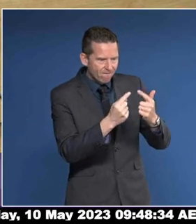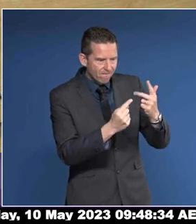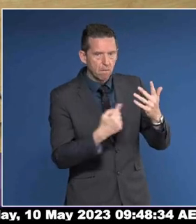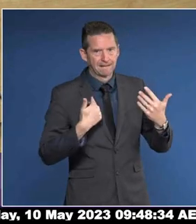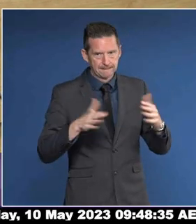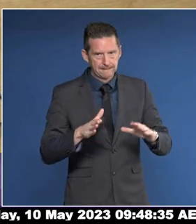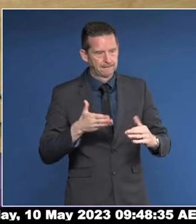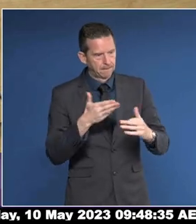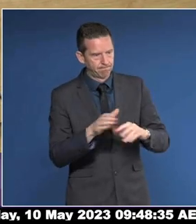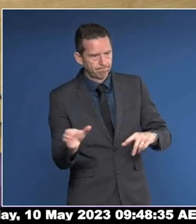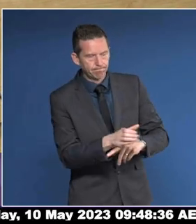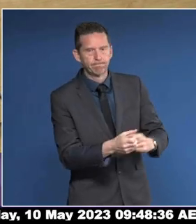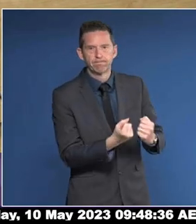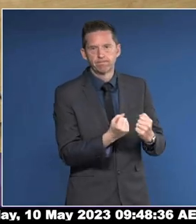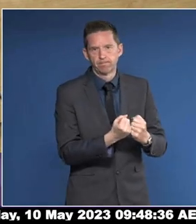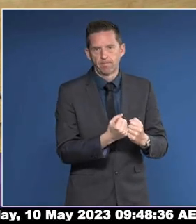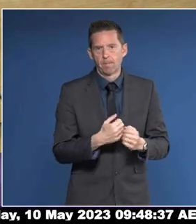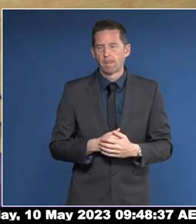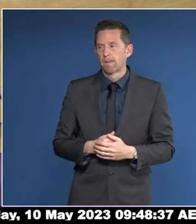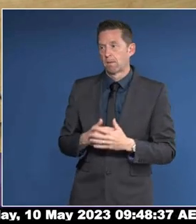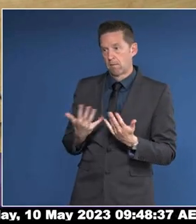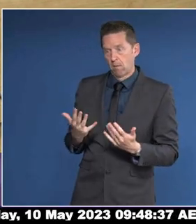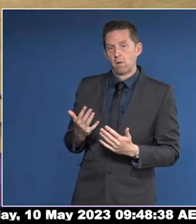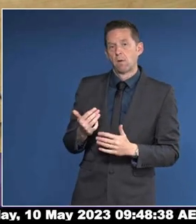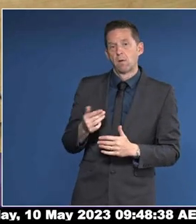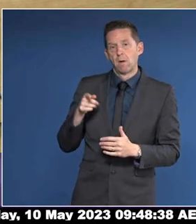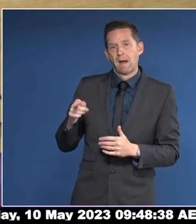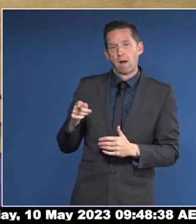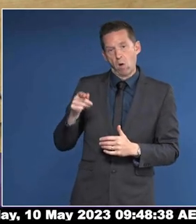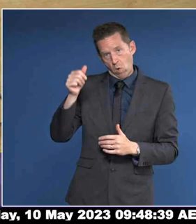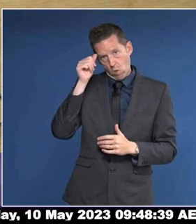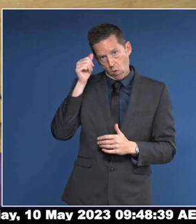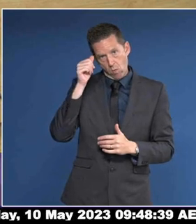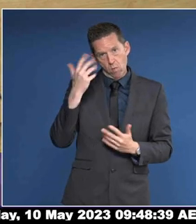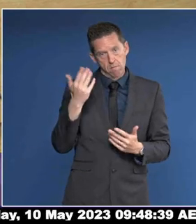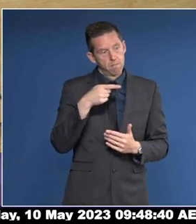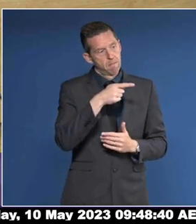And in terms of that element of having a parent who was able and willing to